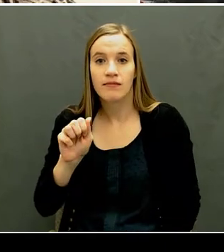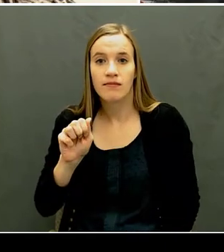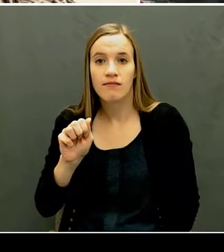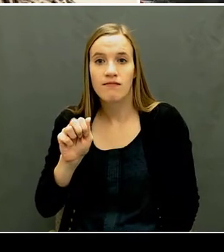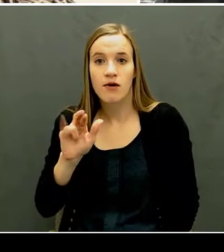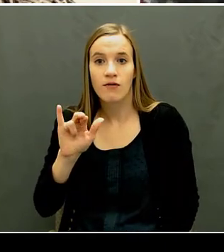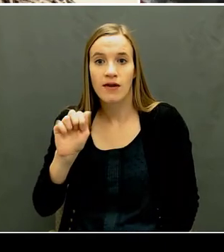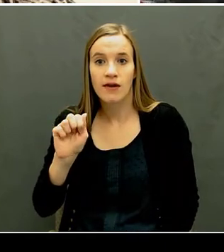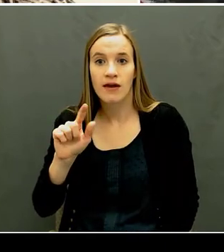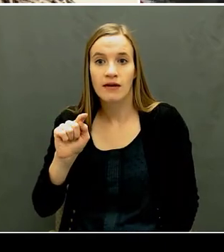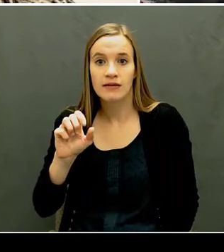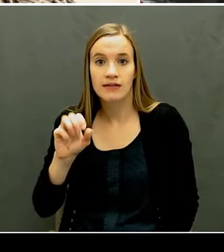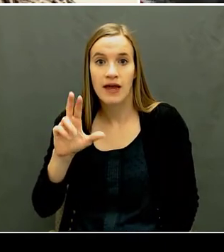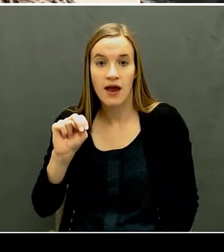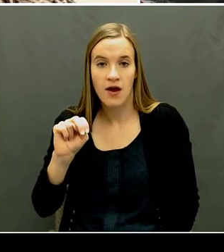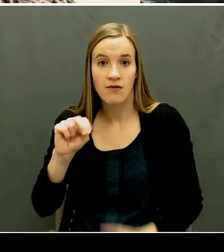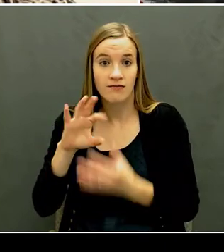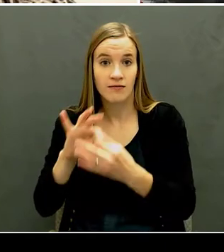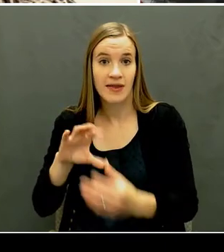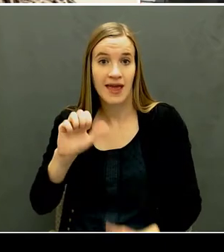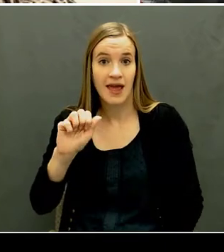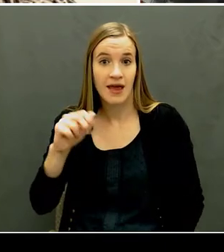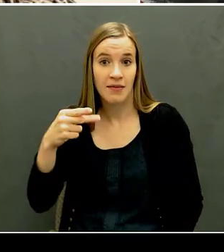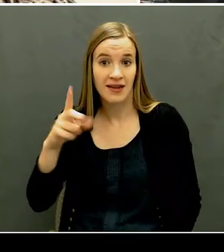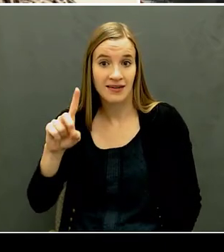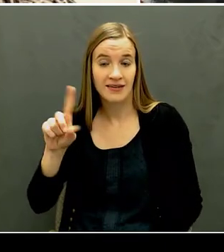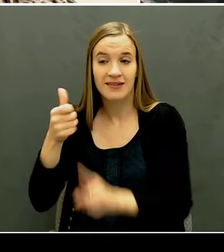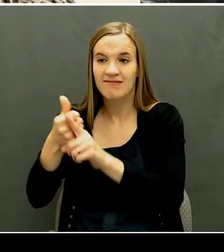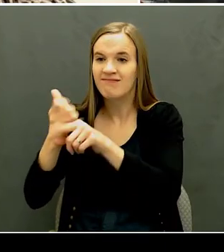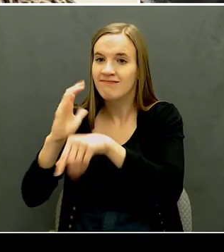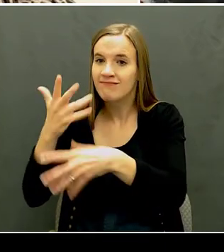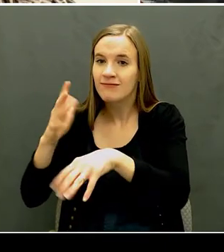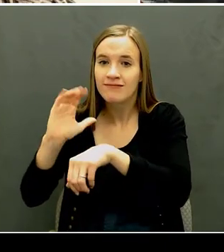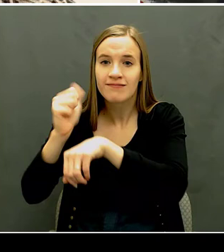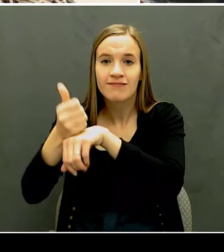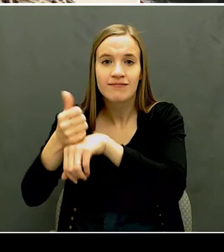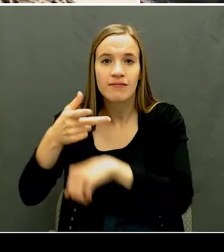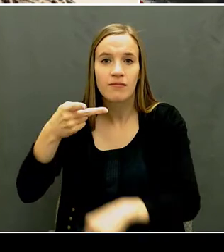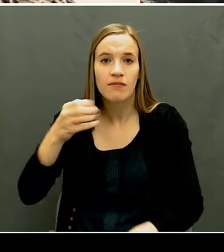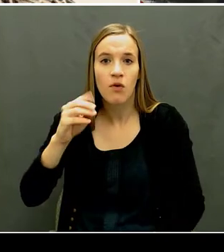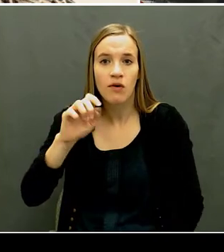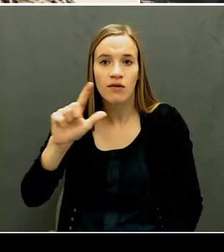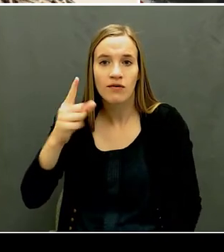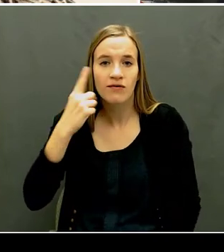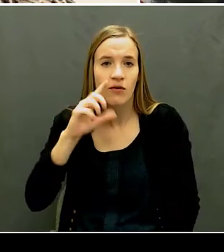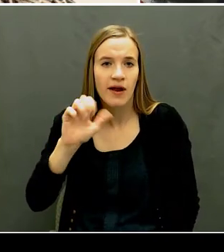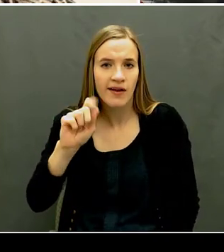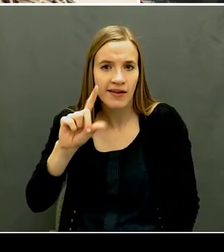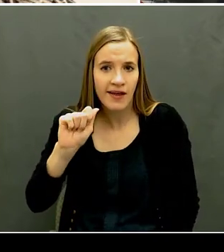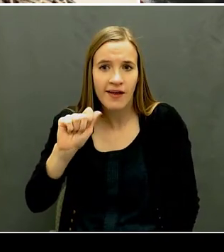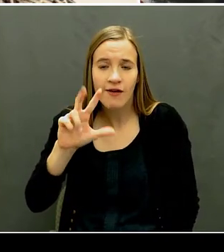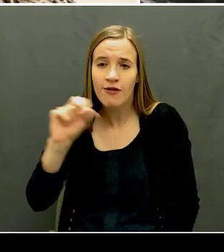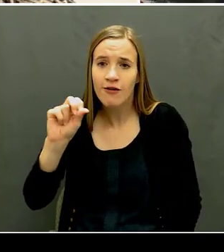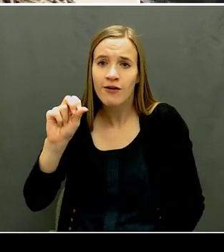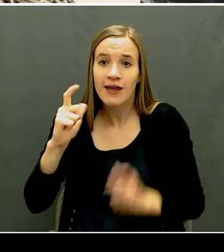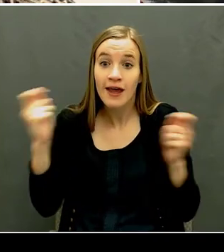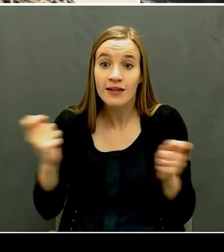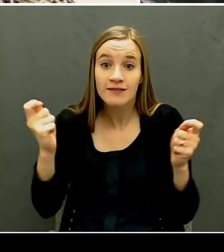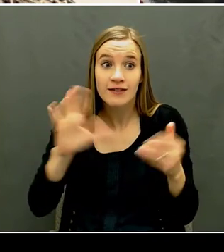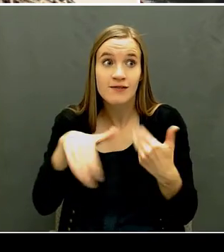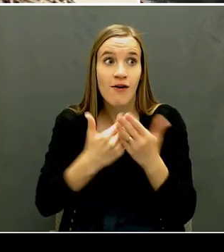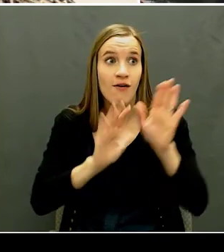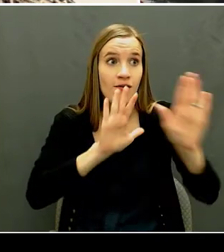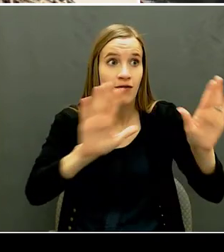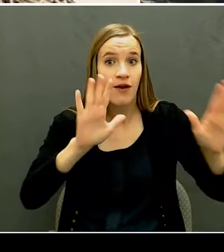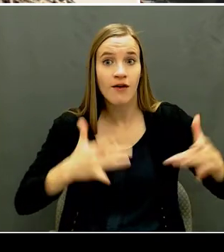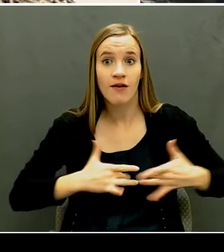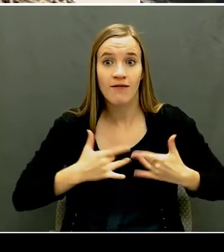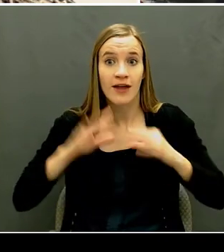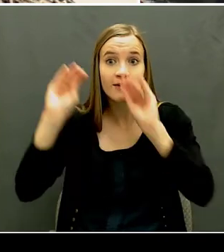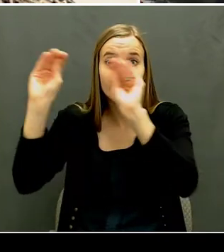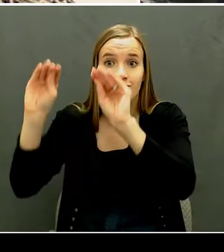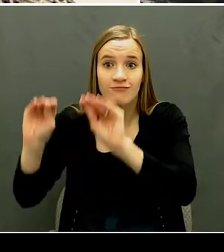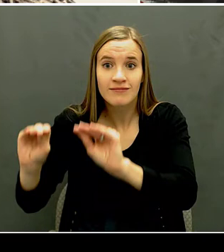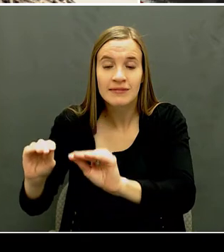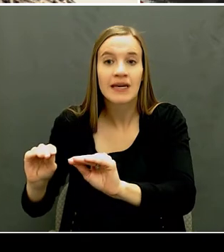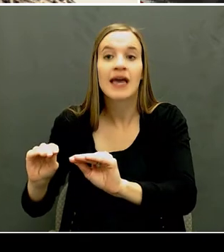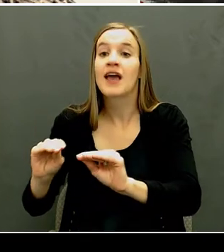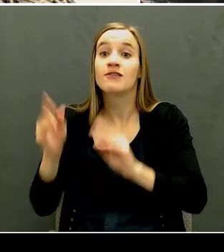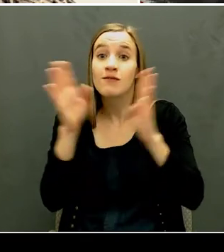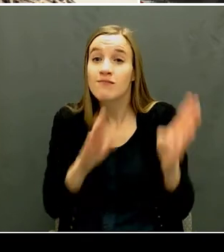Disabilties, again, created a portal for ADA 30 activities. And then we had COVID. And a lot of